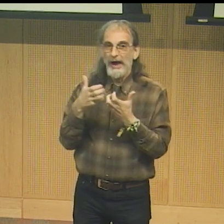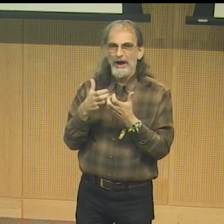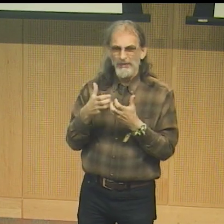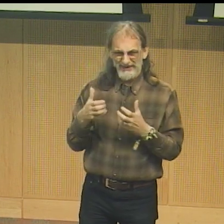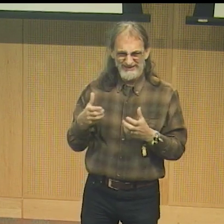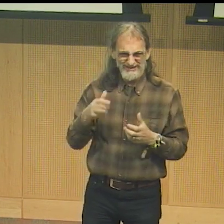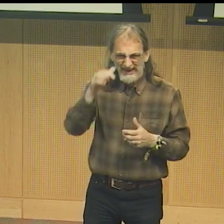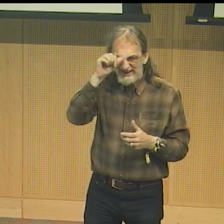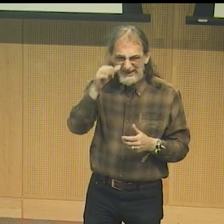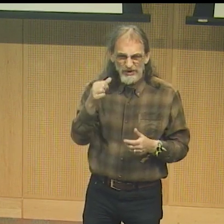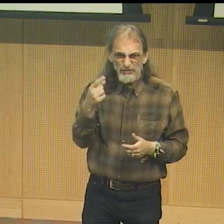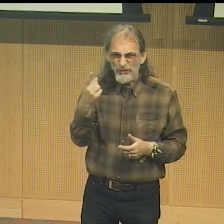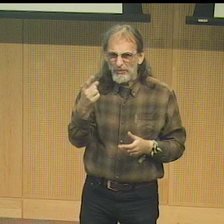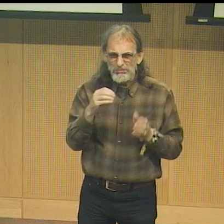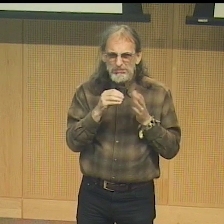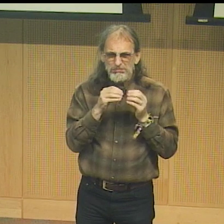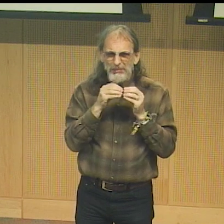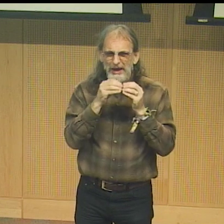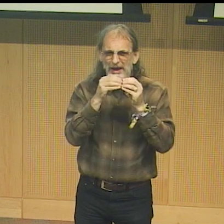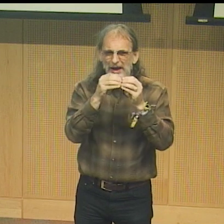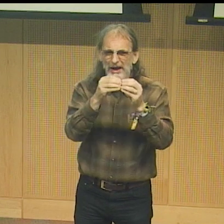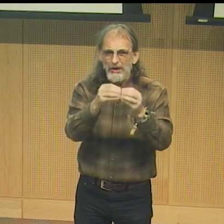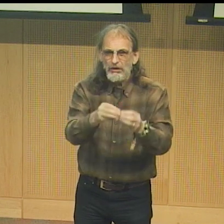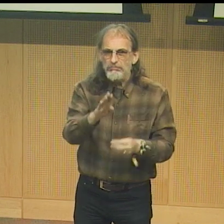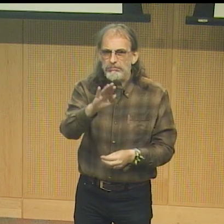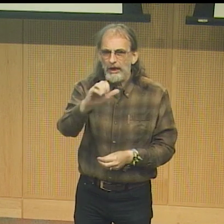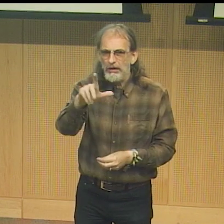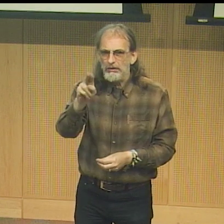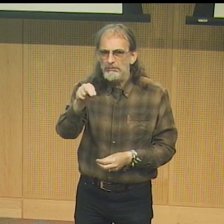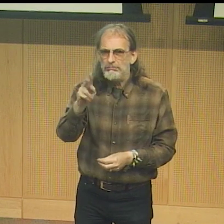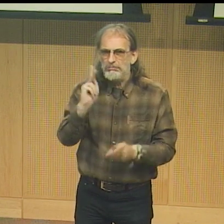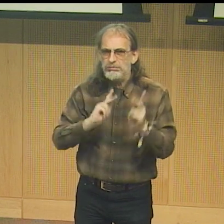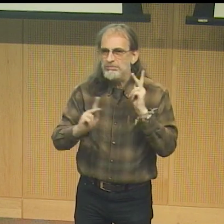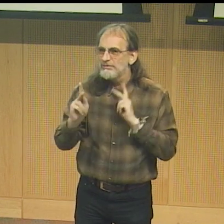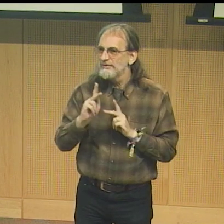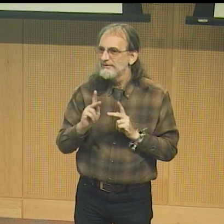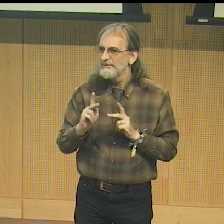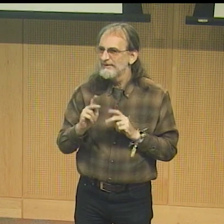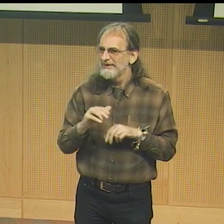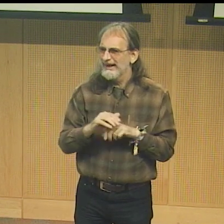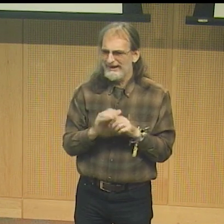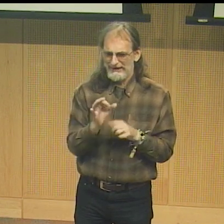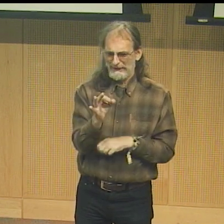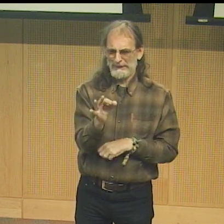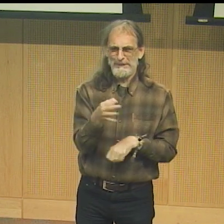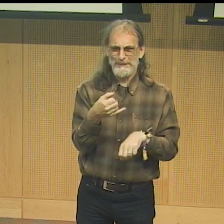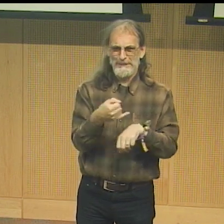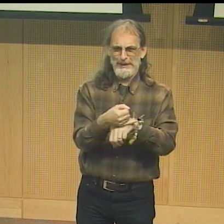millions of people in India in a very-- millions of people in Britain, in a very small island,